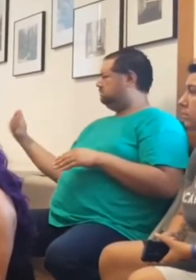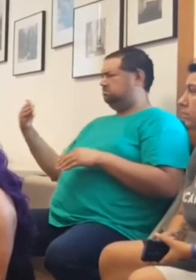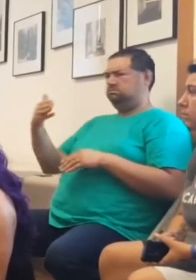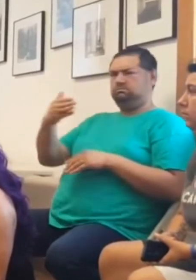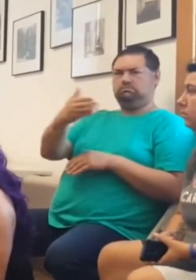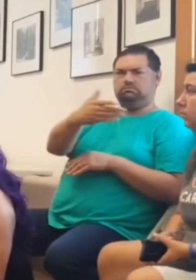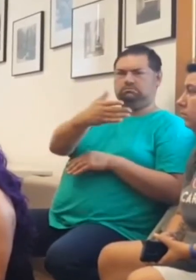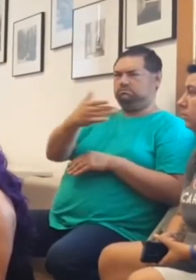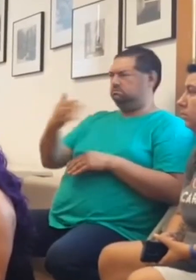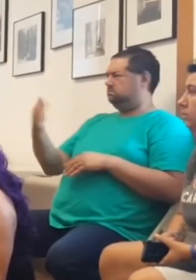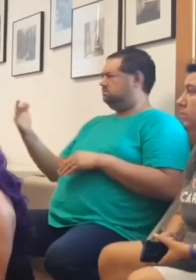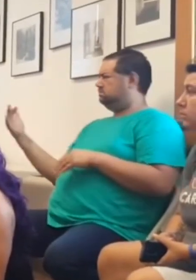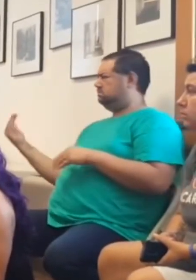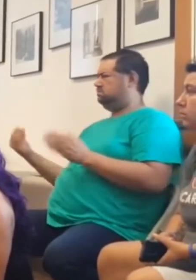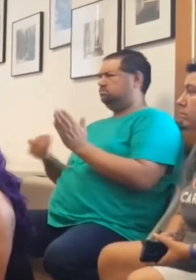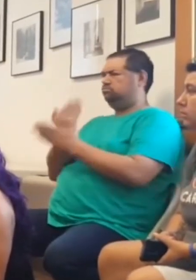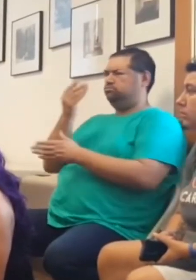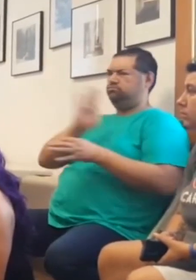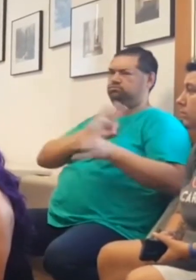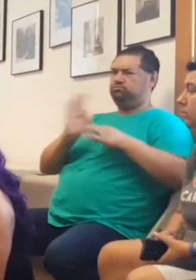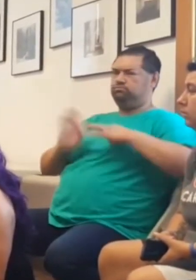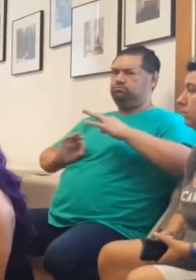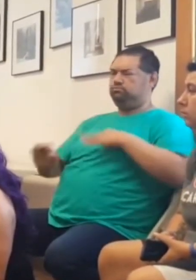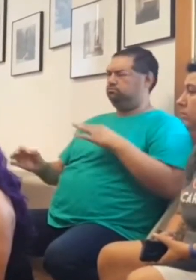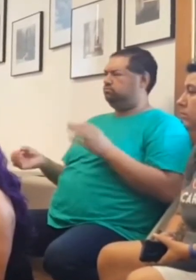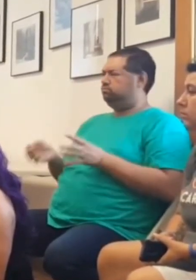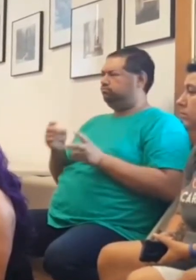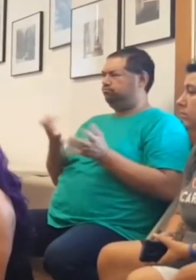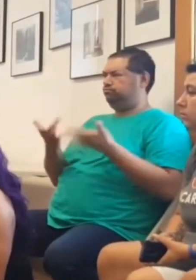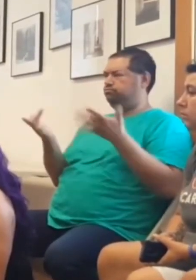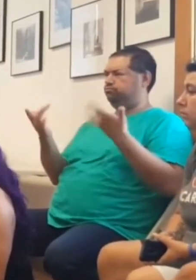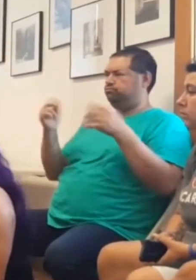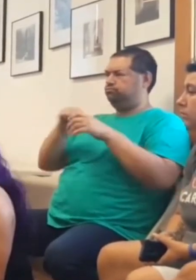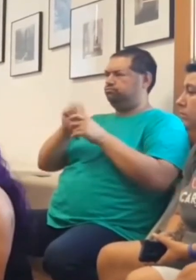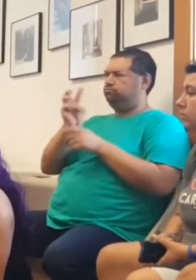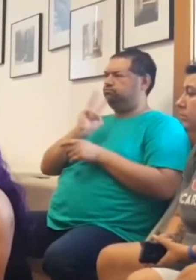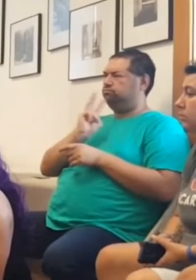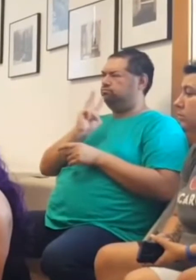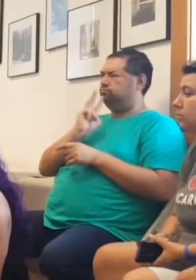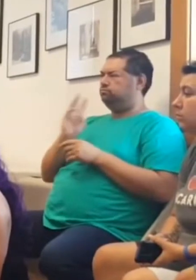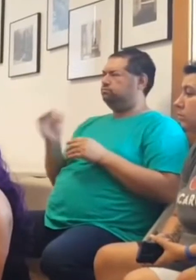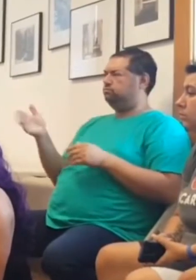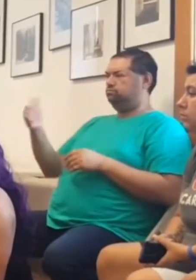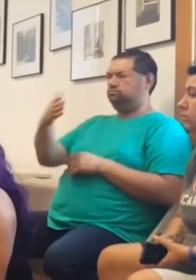glittering in the water. The rainbow fish decided to give a scale away